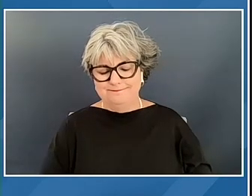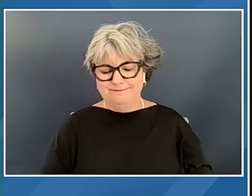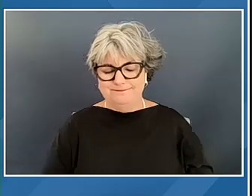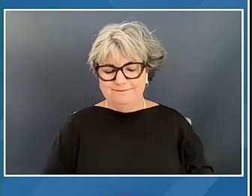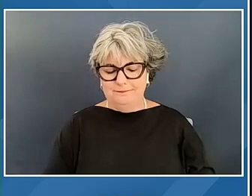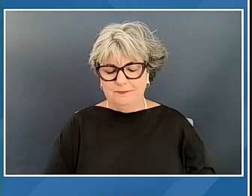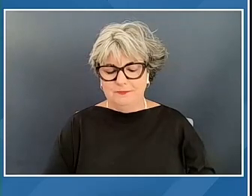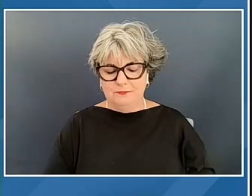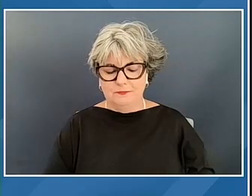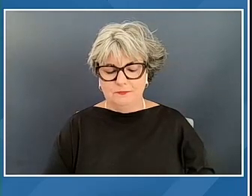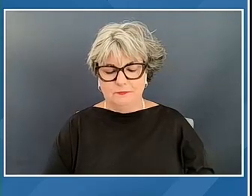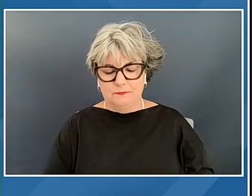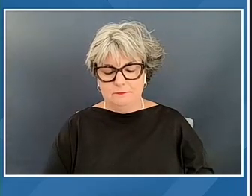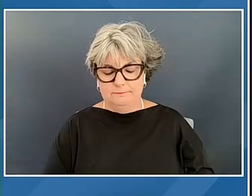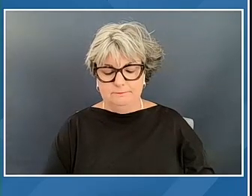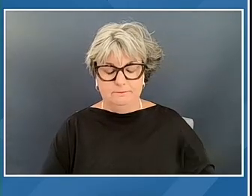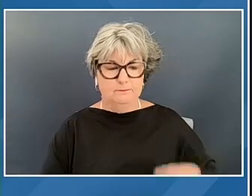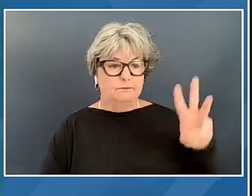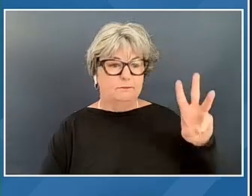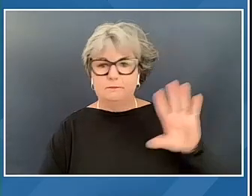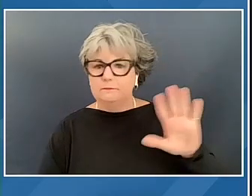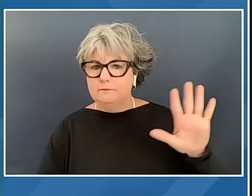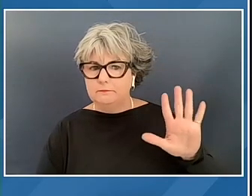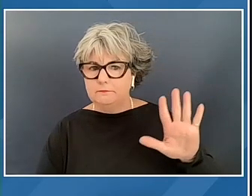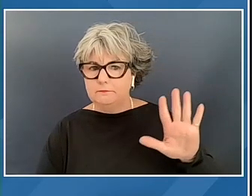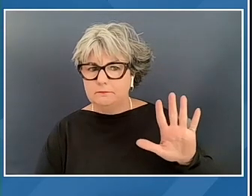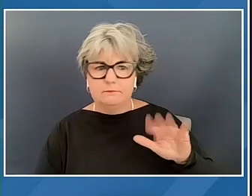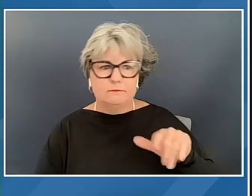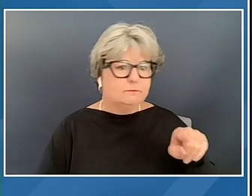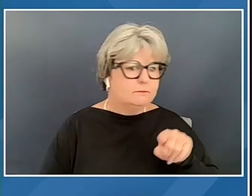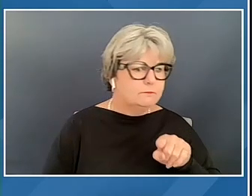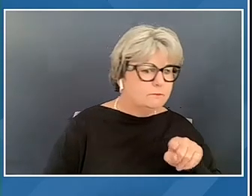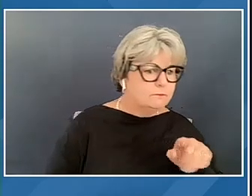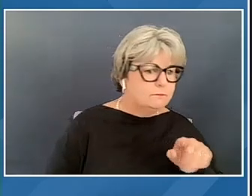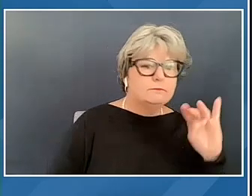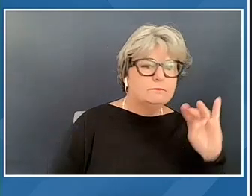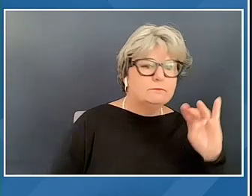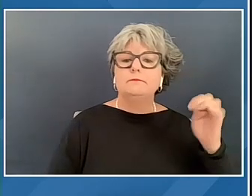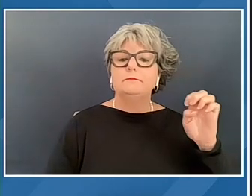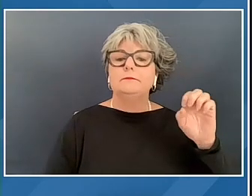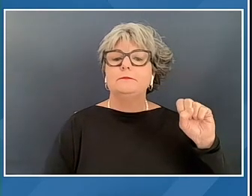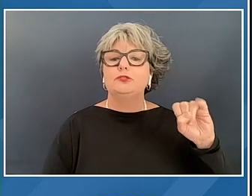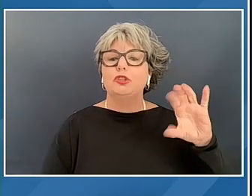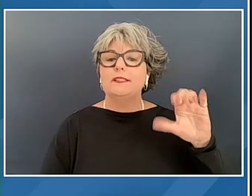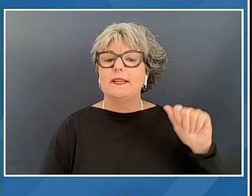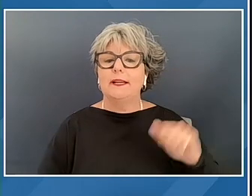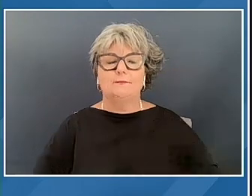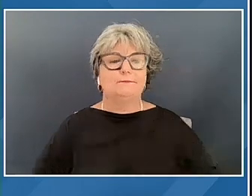Wisdom? I'm sorry, Wisdom, you just spoke . Jessica. Thanks, Cindy.